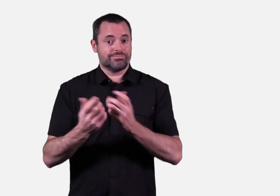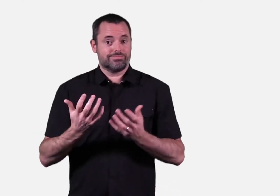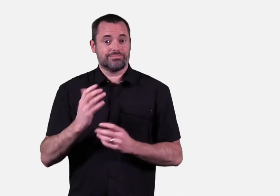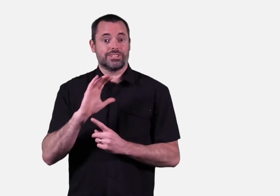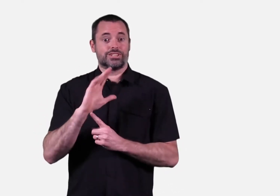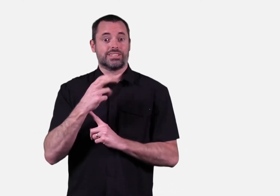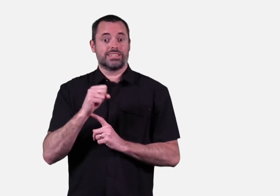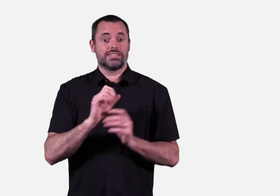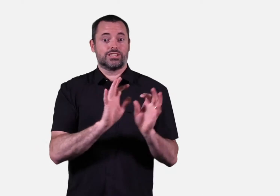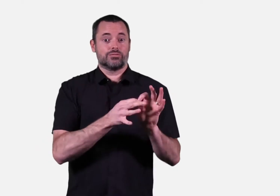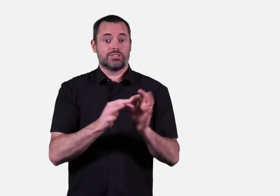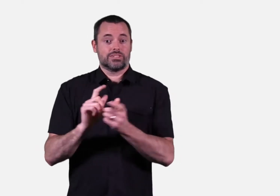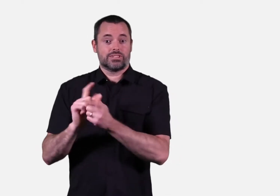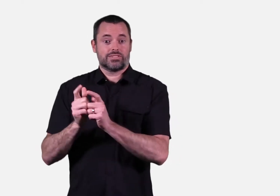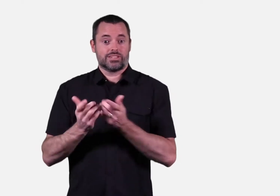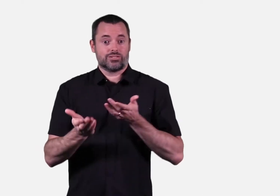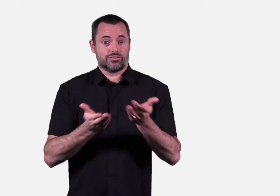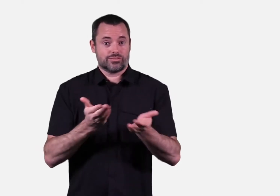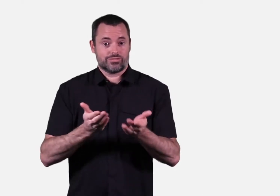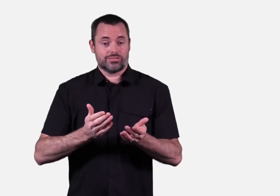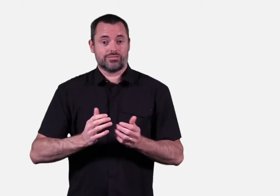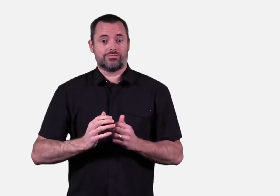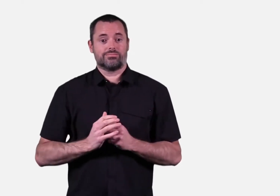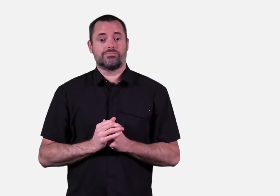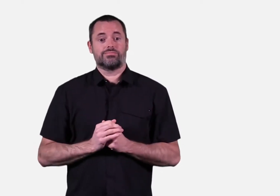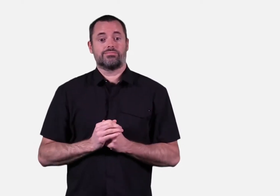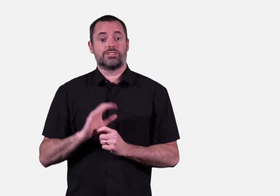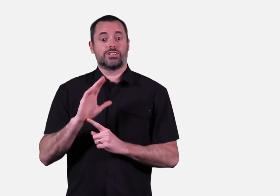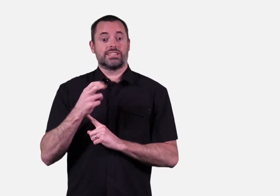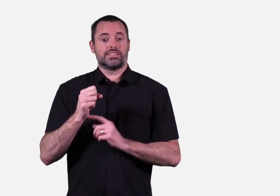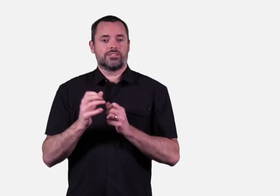The new name reflects the expansion of CHS' interpreting services